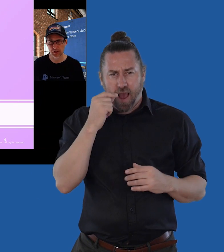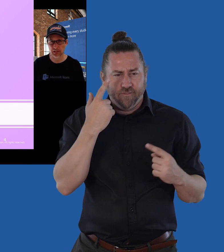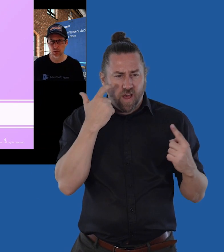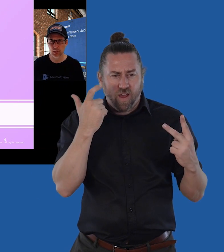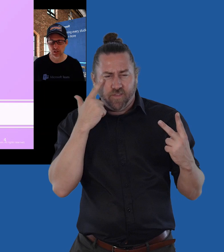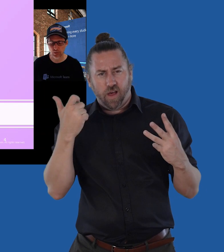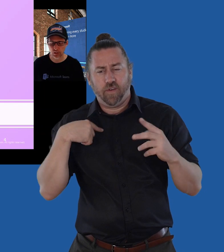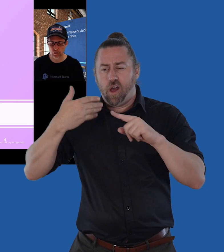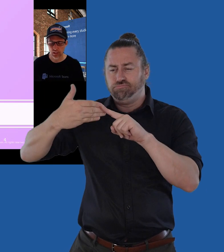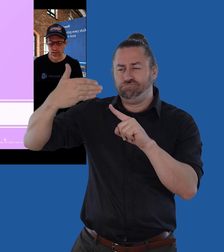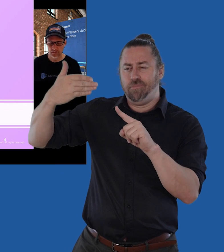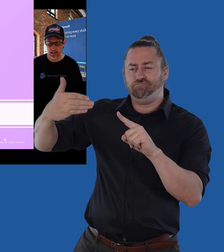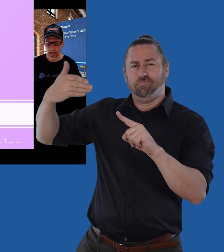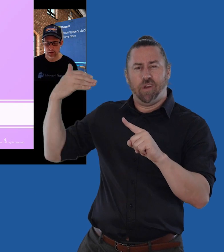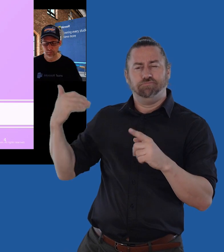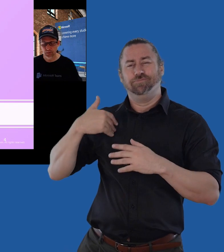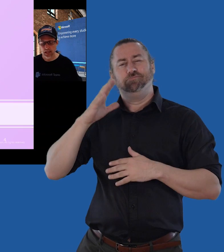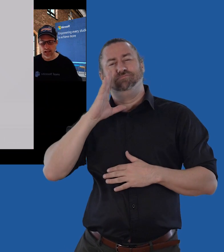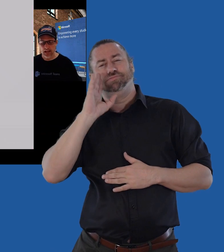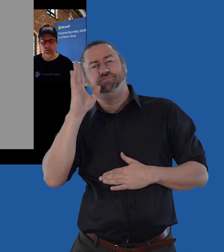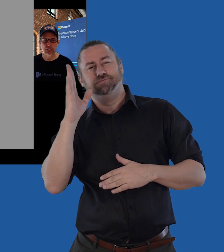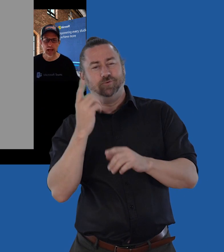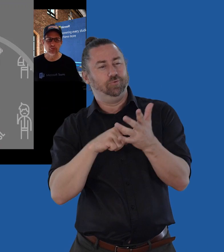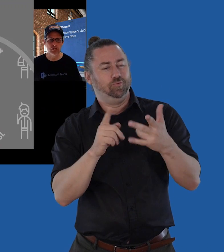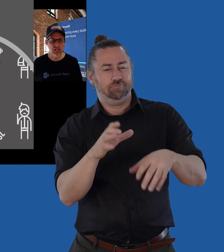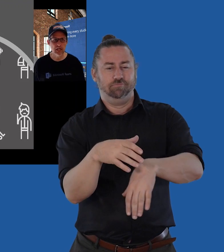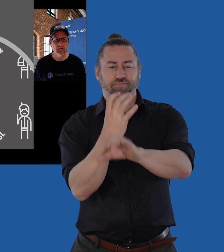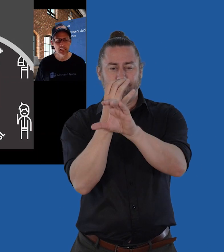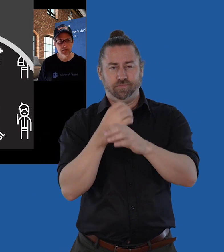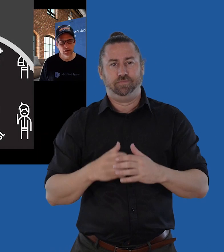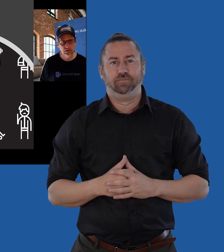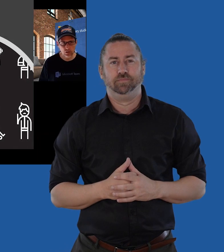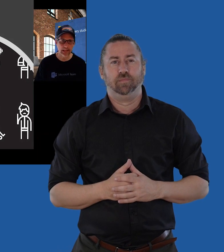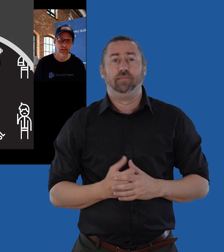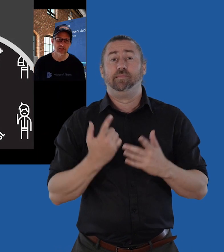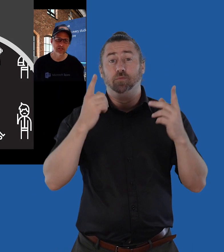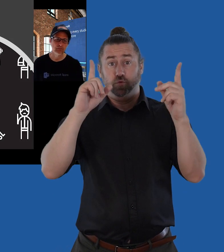the things that we're showing you today. Now, our agenda is going to look like this,